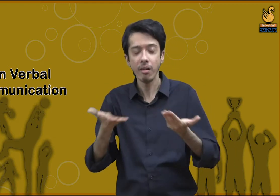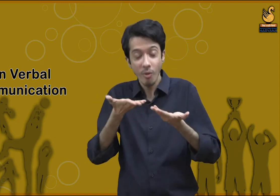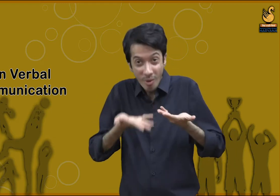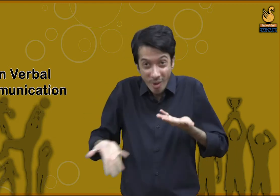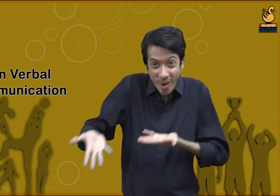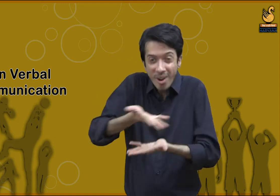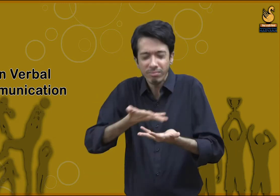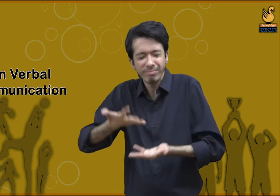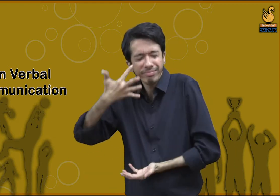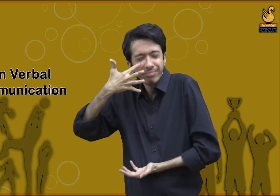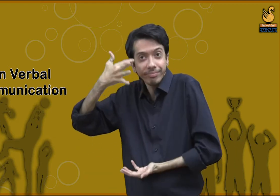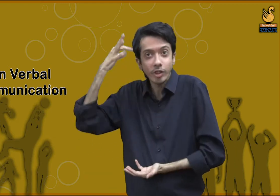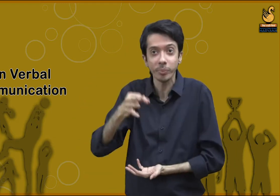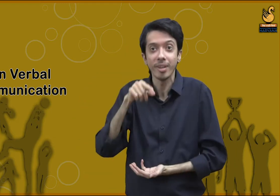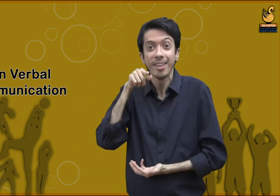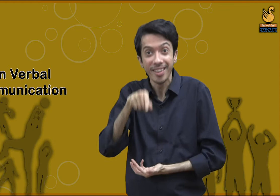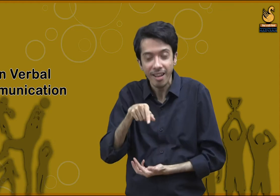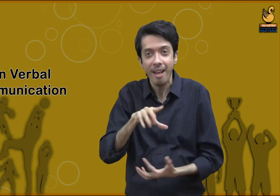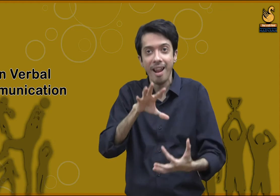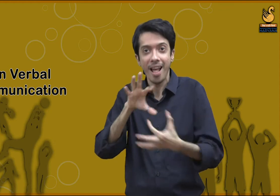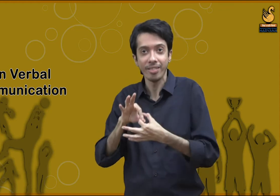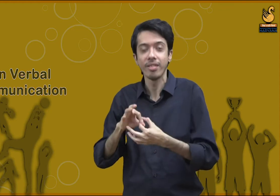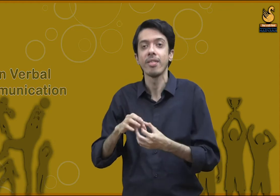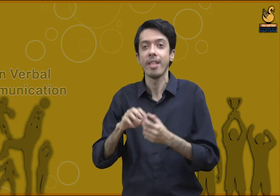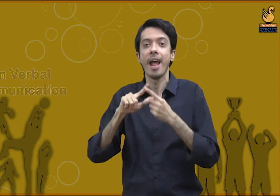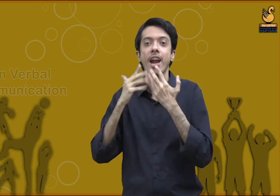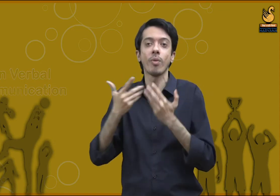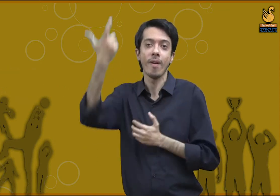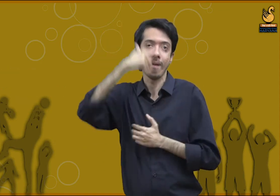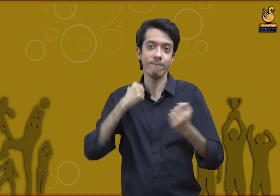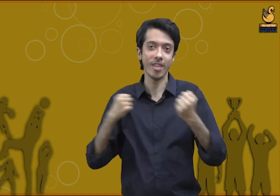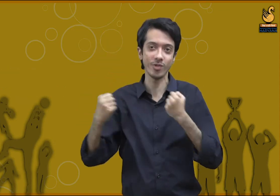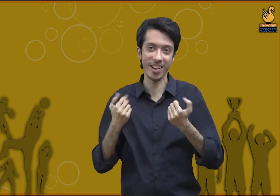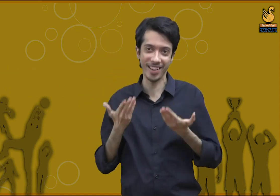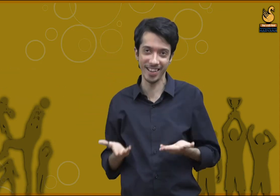So, in physical education these are very important skills that we need to develop.